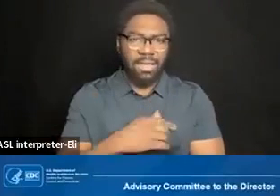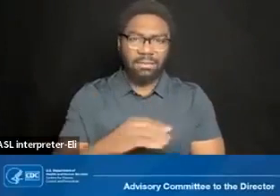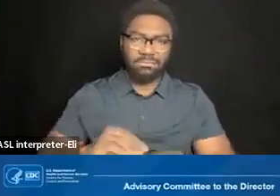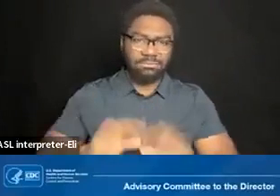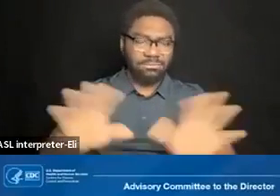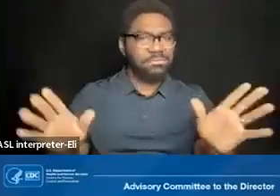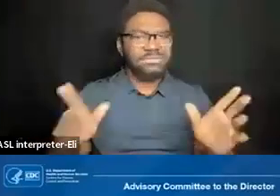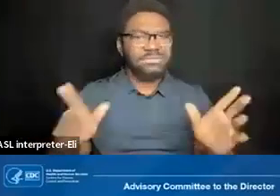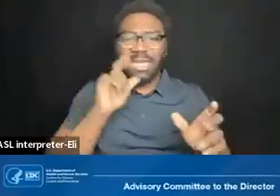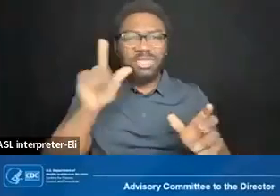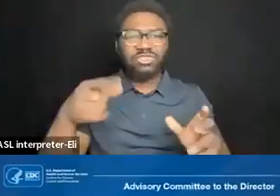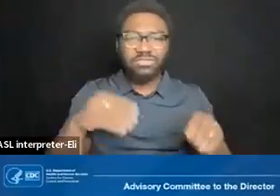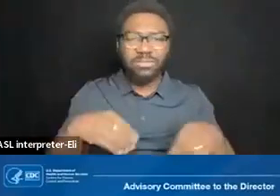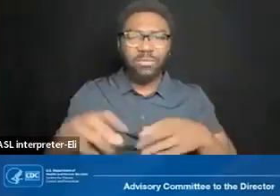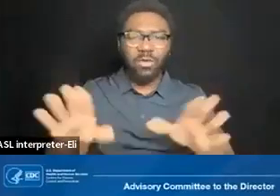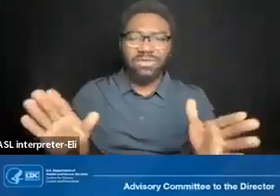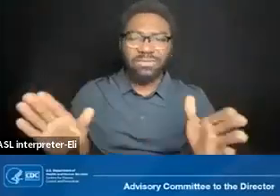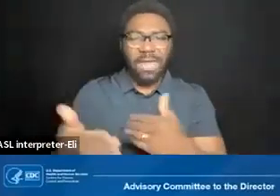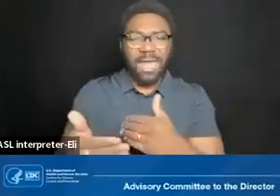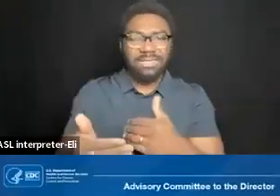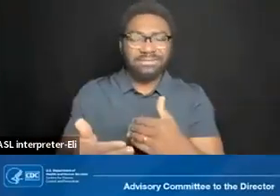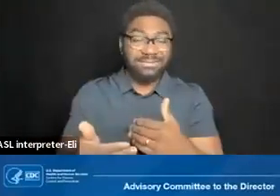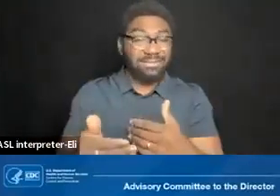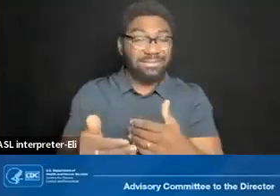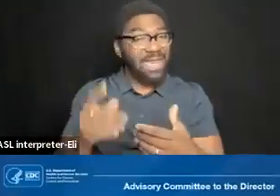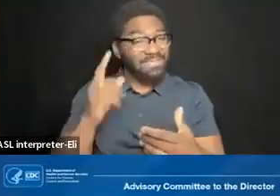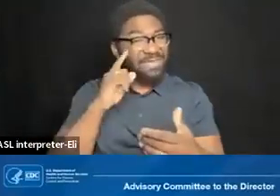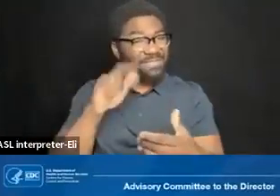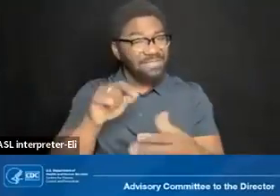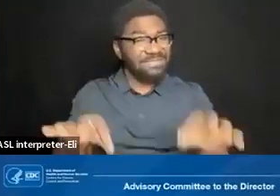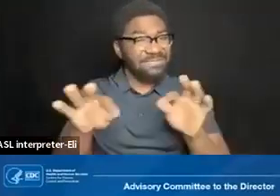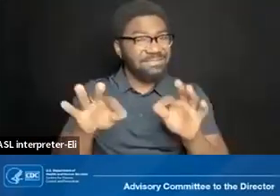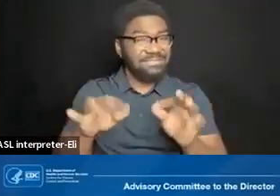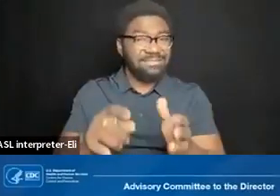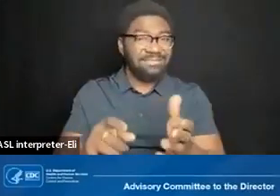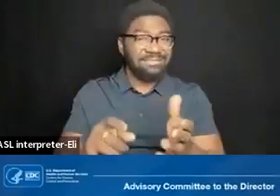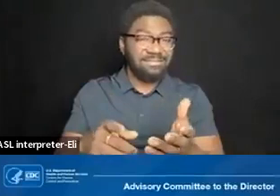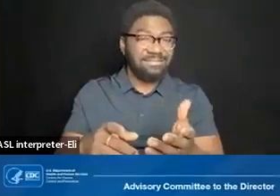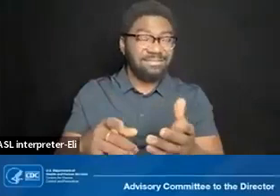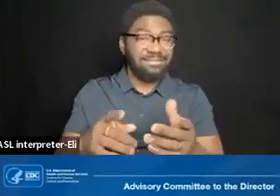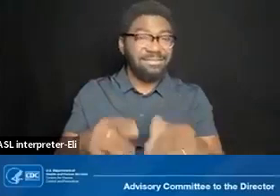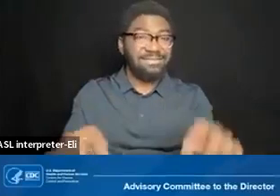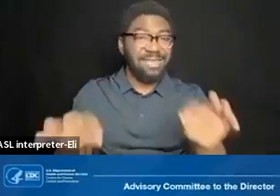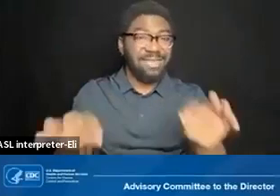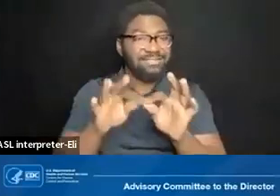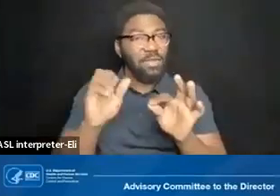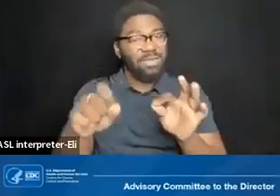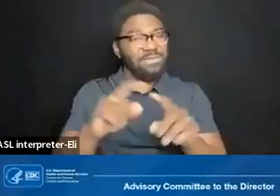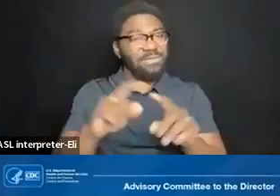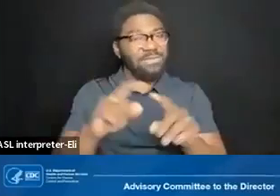I call that necessary but not sufficient. We are addressing longstanding agency-wide challenges,